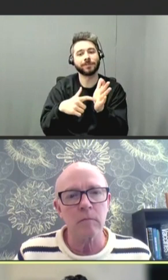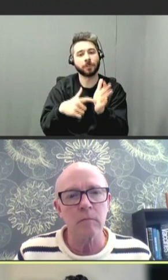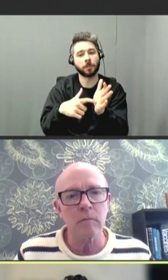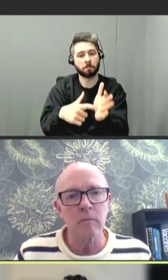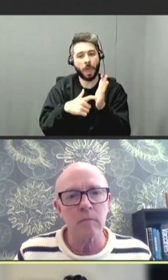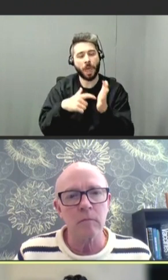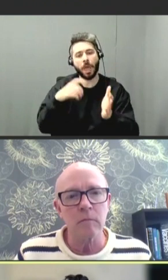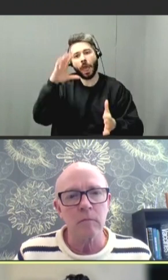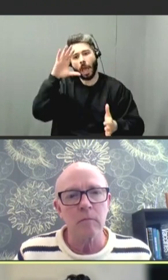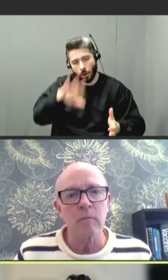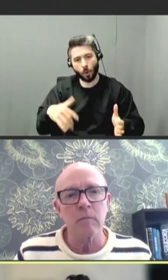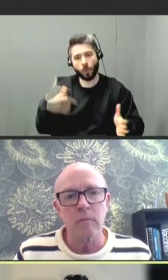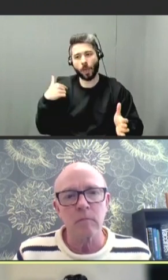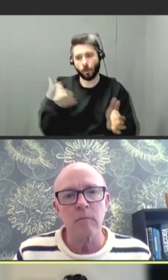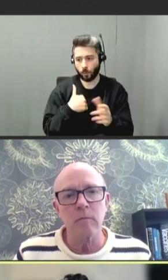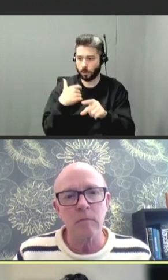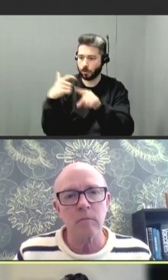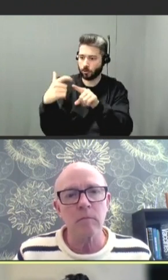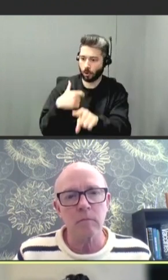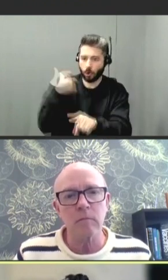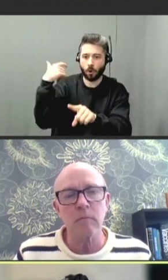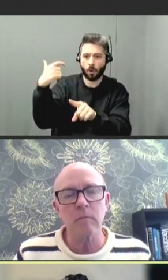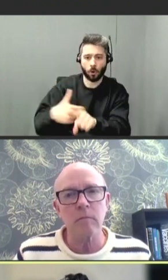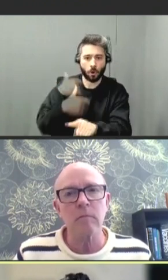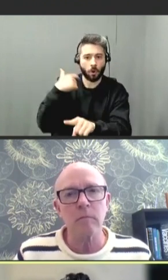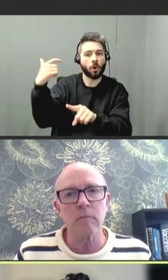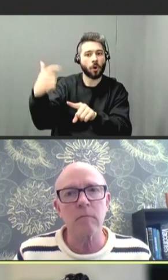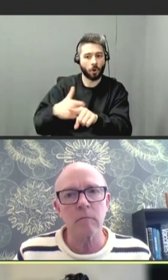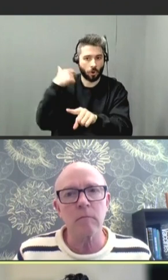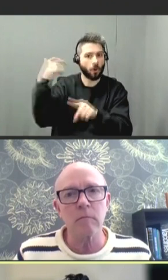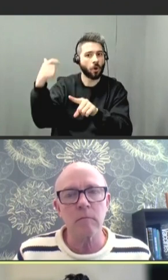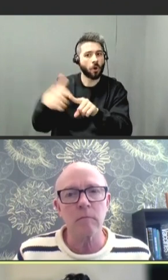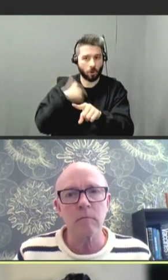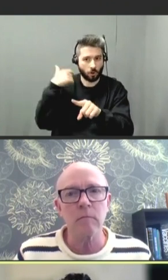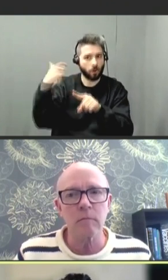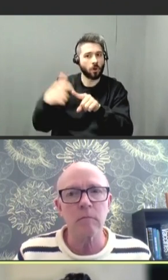we were getting calls in our office consistently for a while, even as things were slowing down.